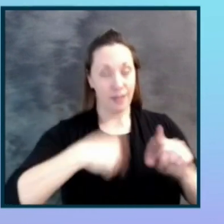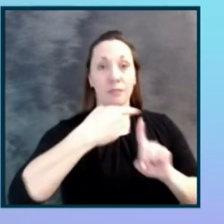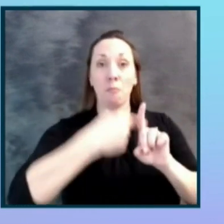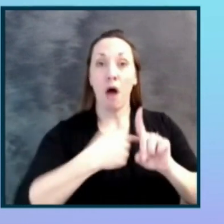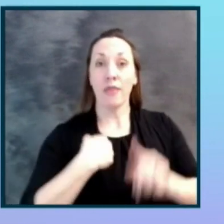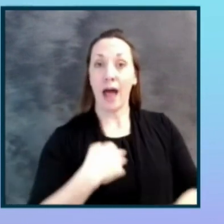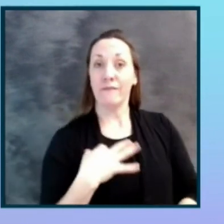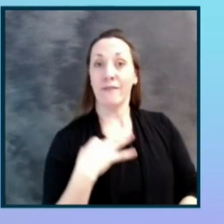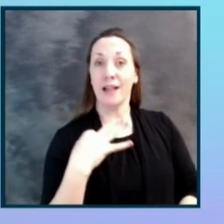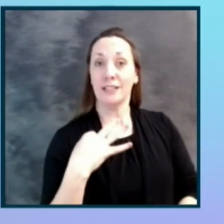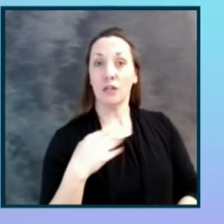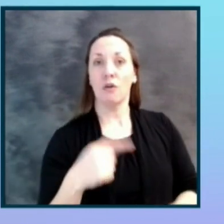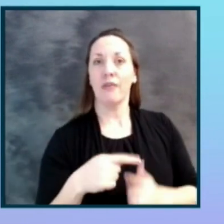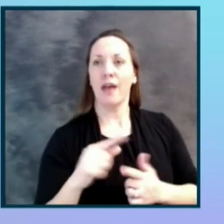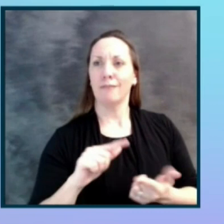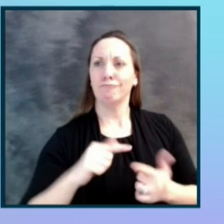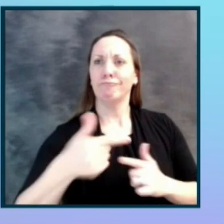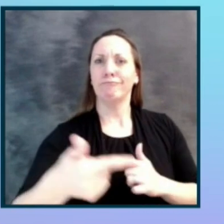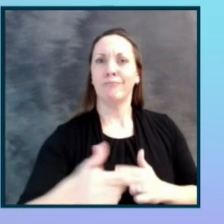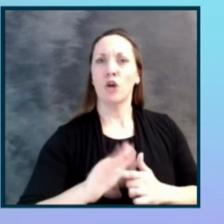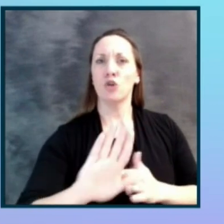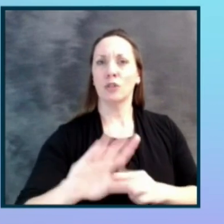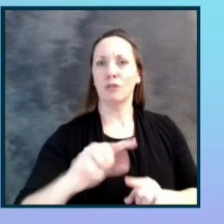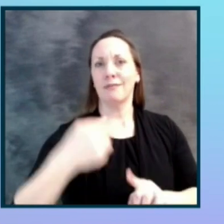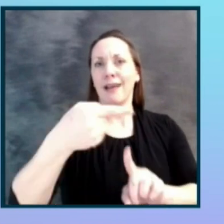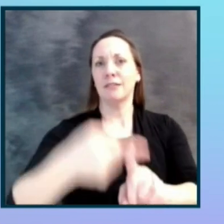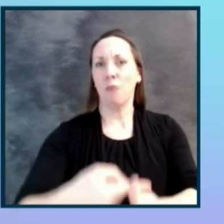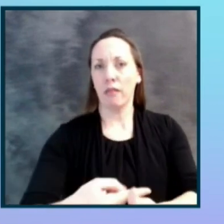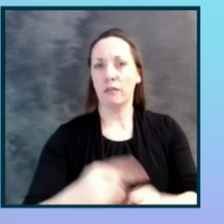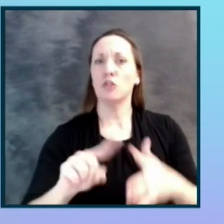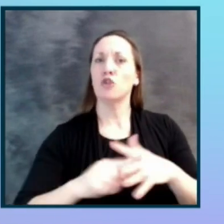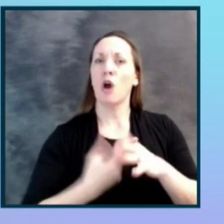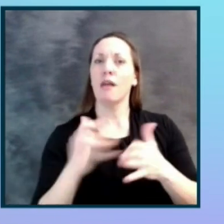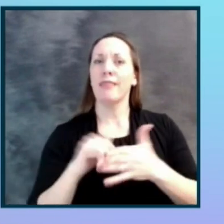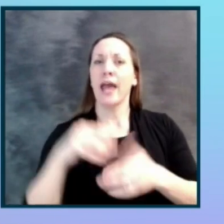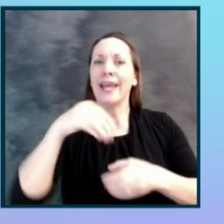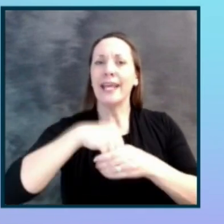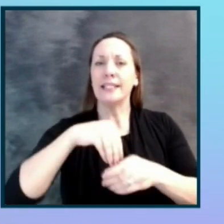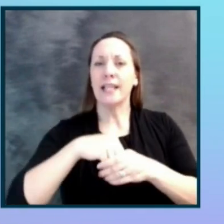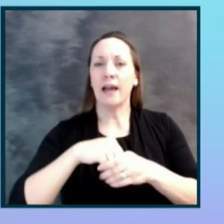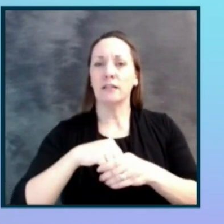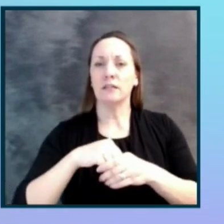another month and get that started internally in your organization and you'd be surprised what that grows into.